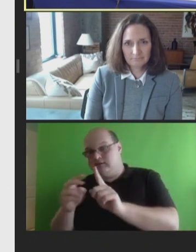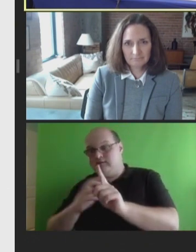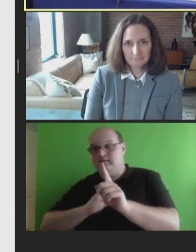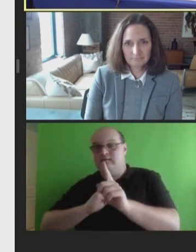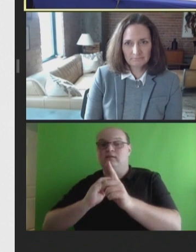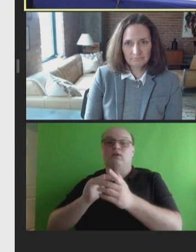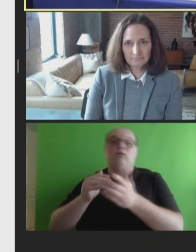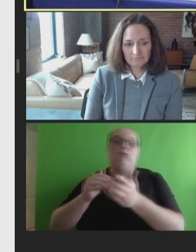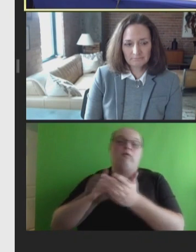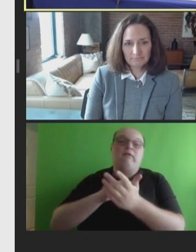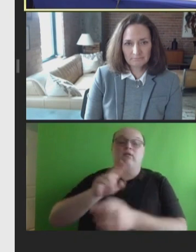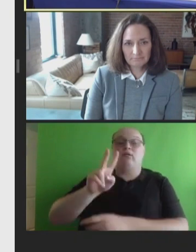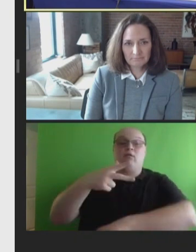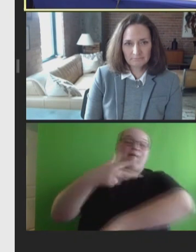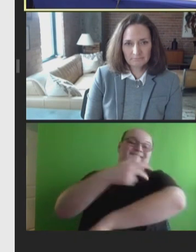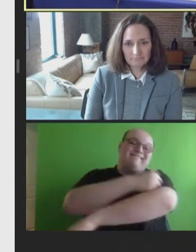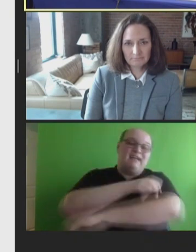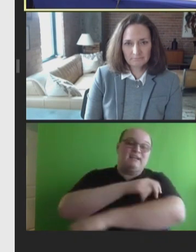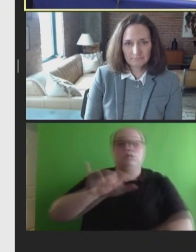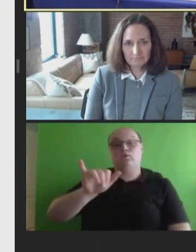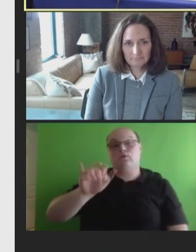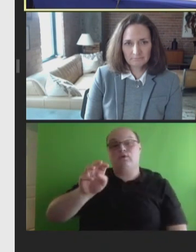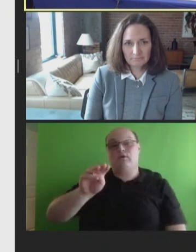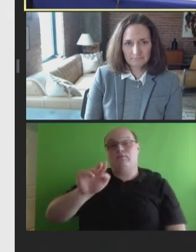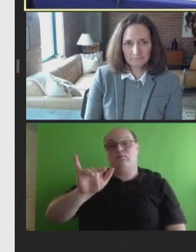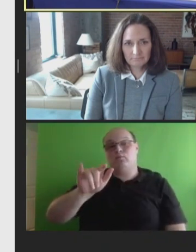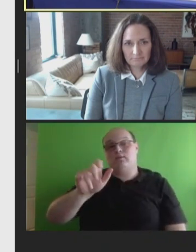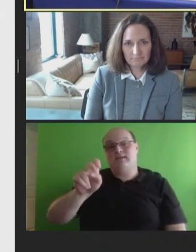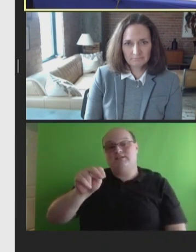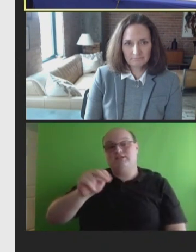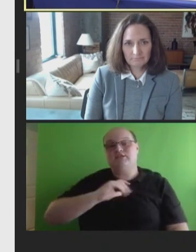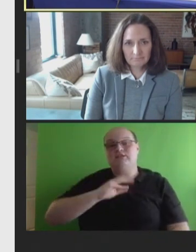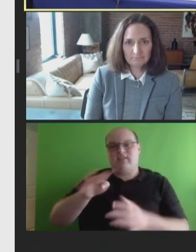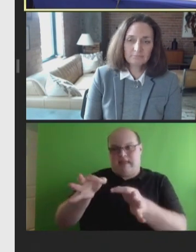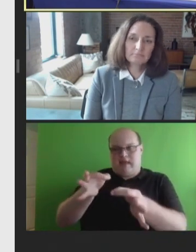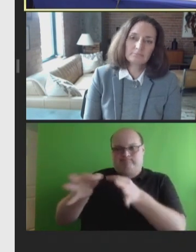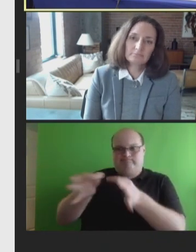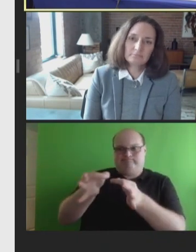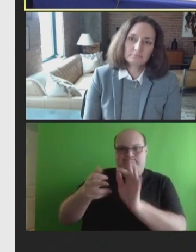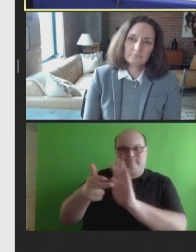of vaccination or immunization can determine whether or not these products can be included